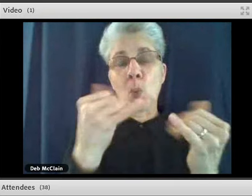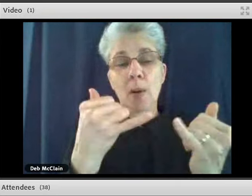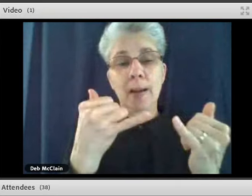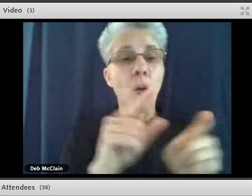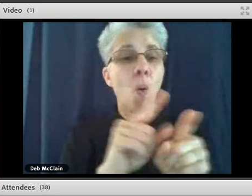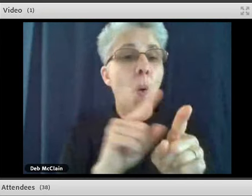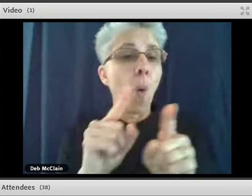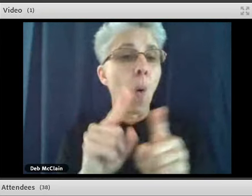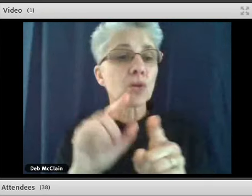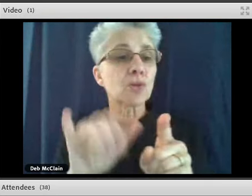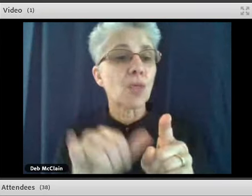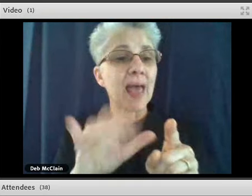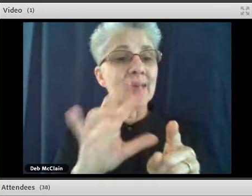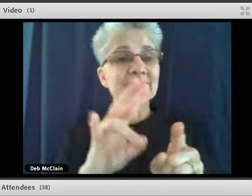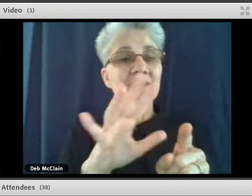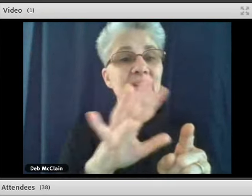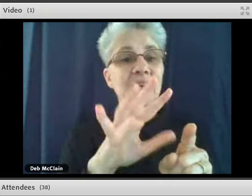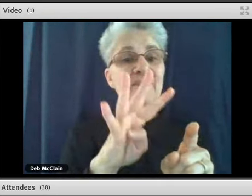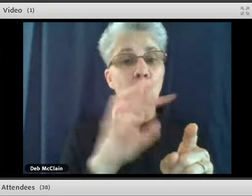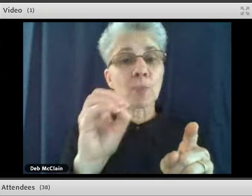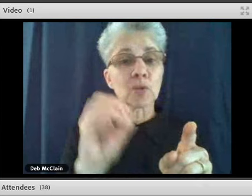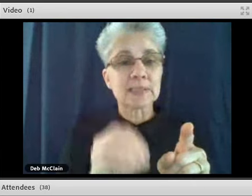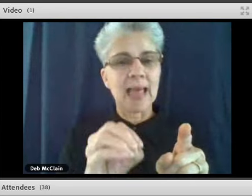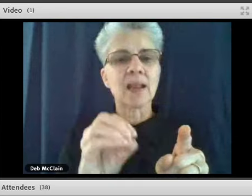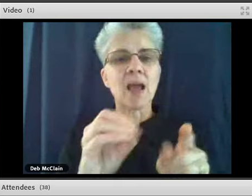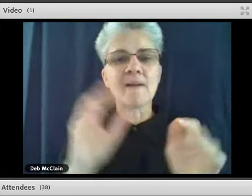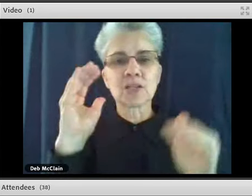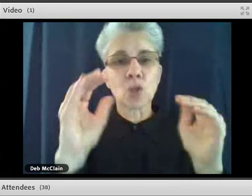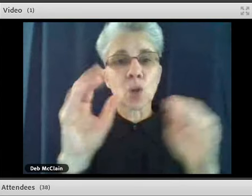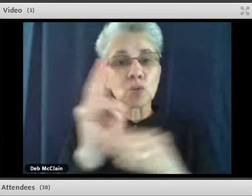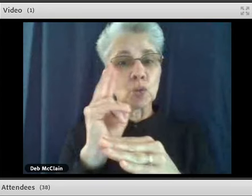Also that 74% of adults who use the Internet